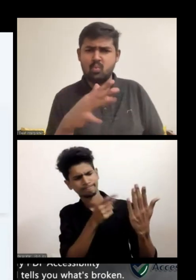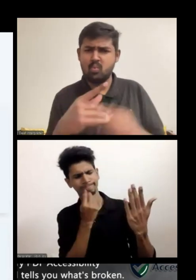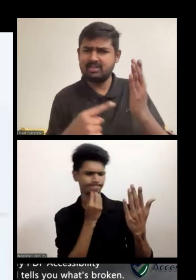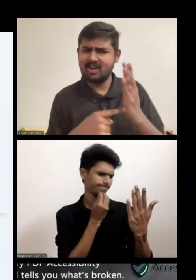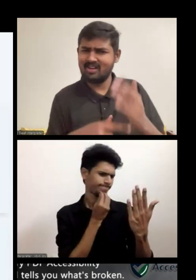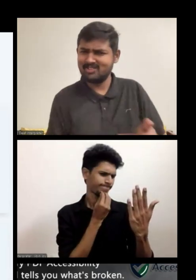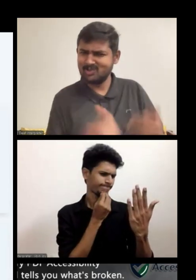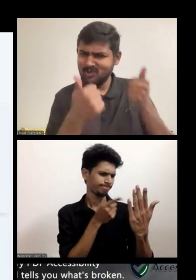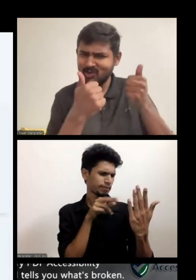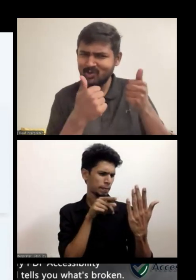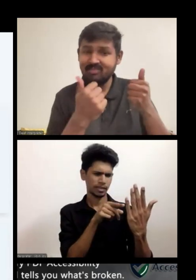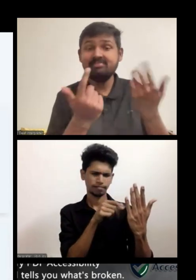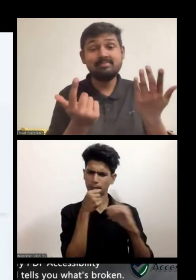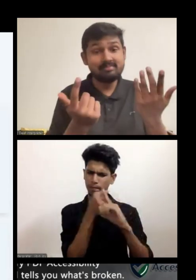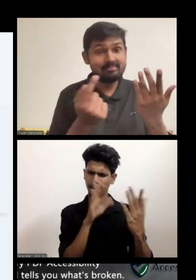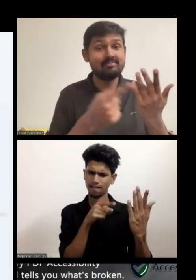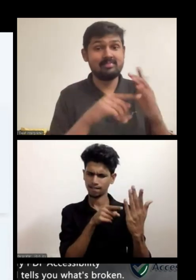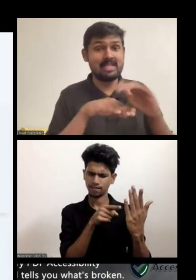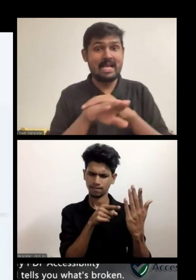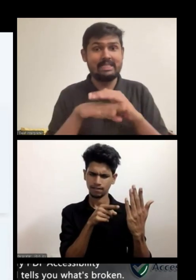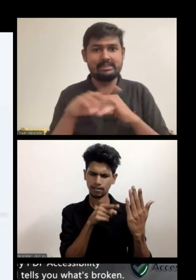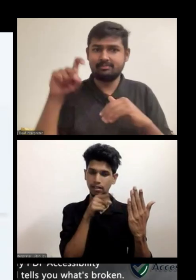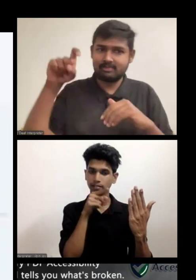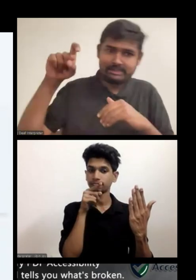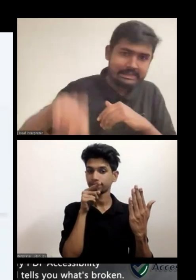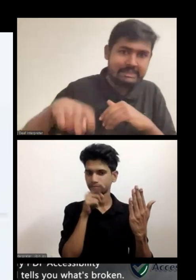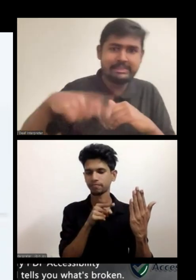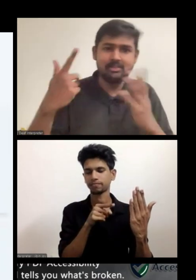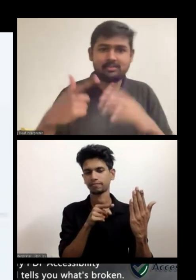meaningful that has to be judged by a human brain.